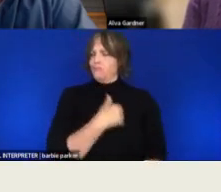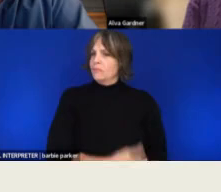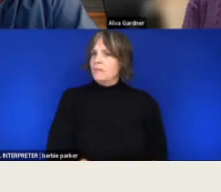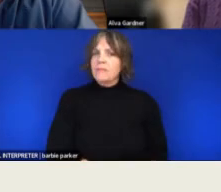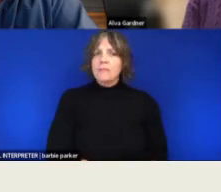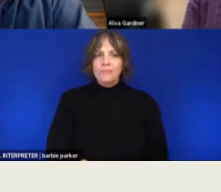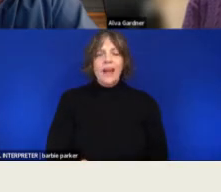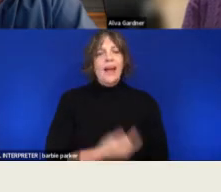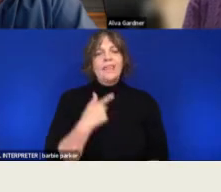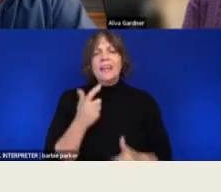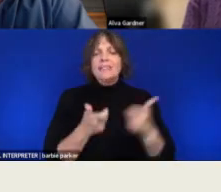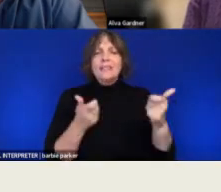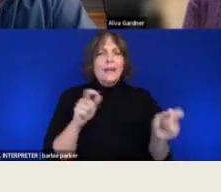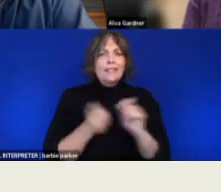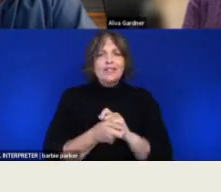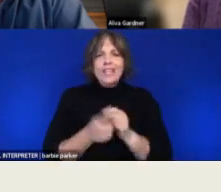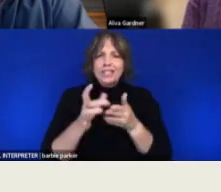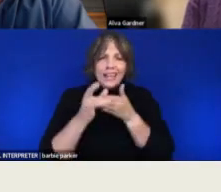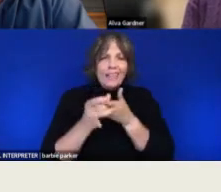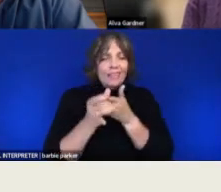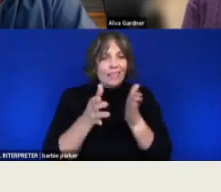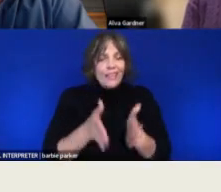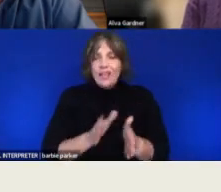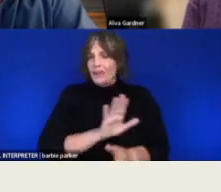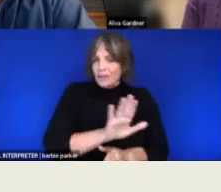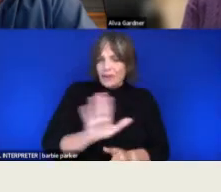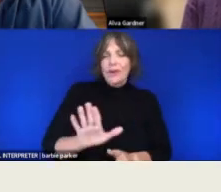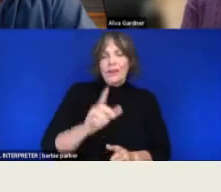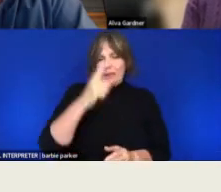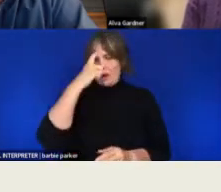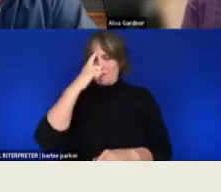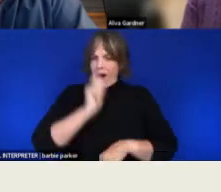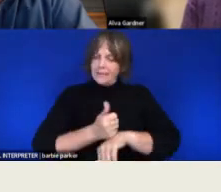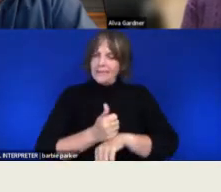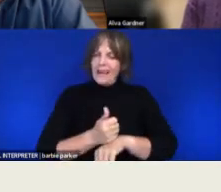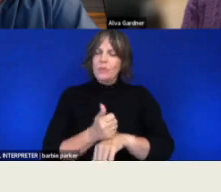that will make this whole thing go smoothly, because the people